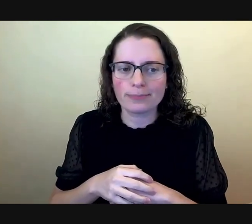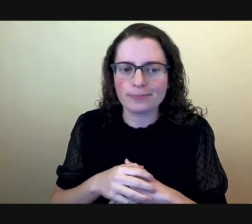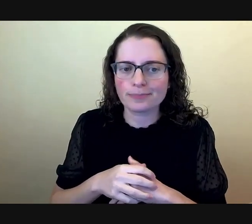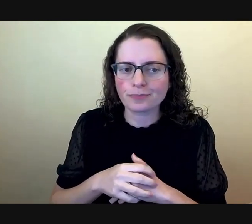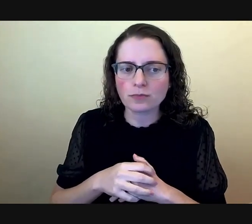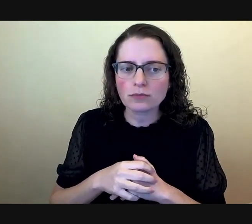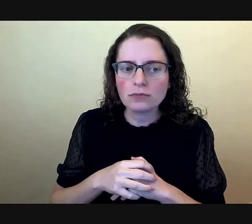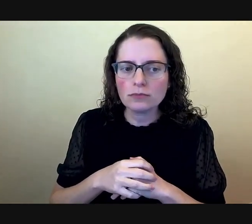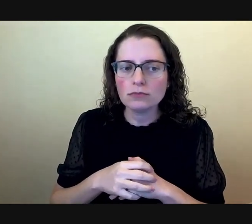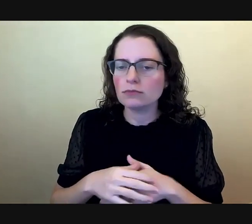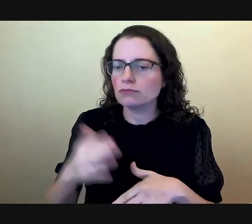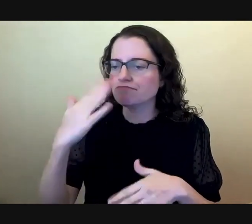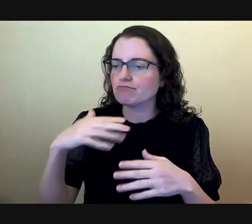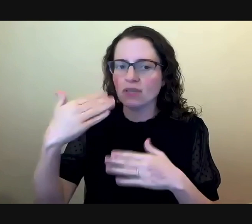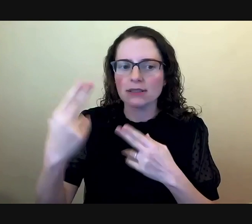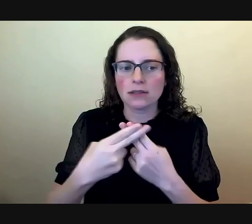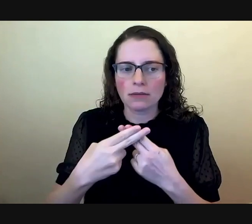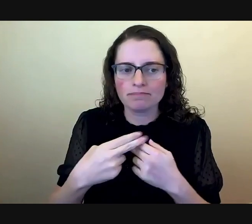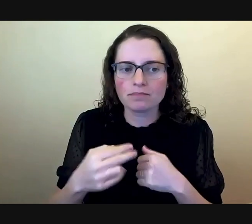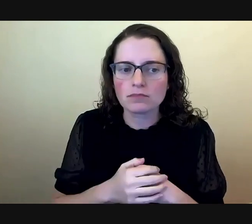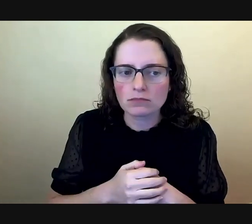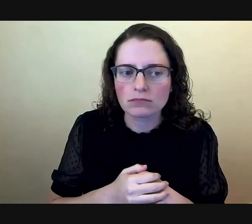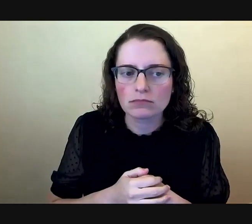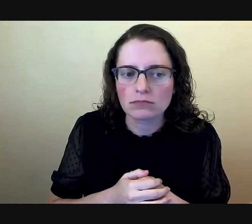more later on in the presentation. Next slide.